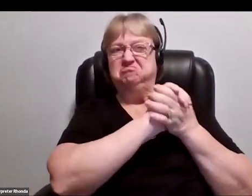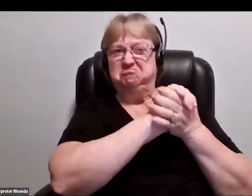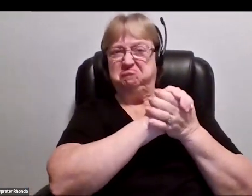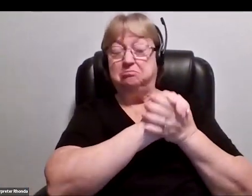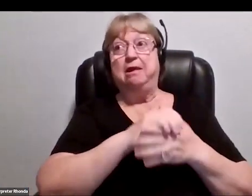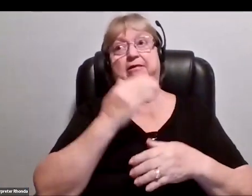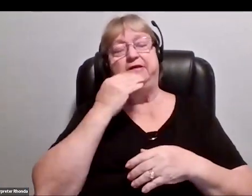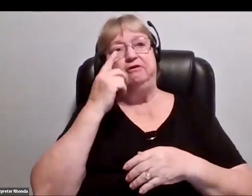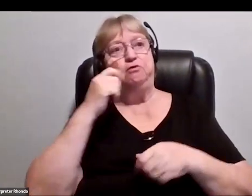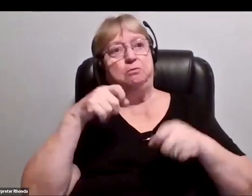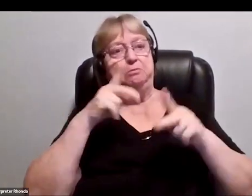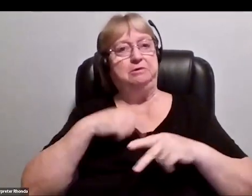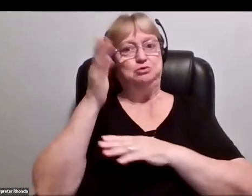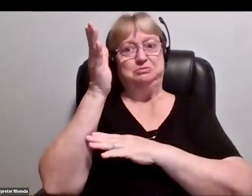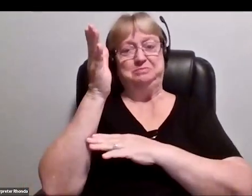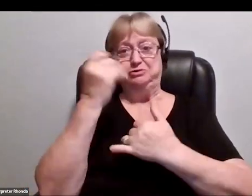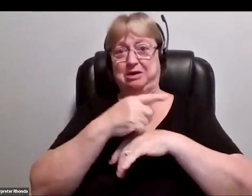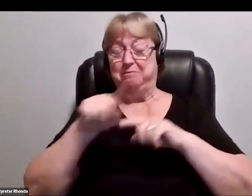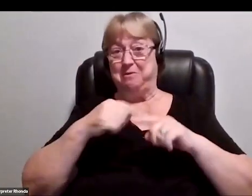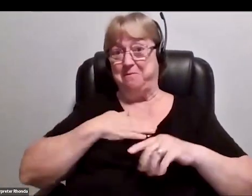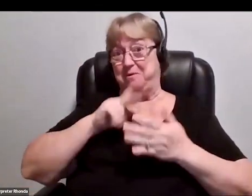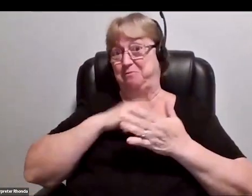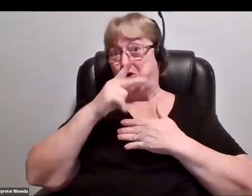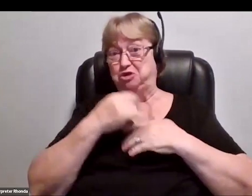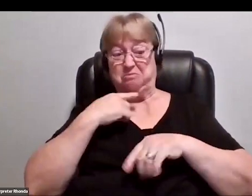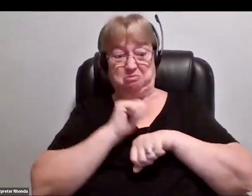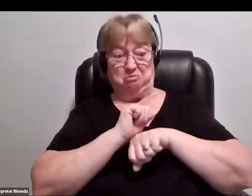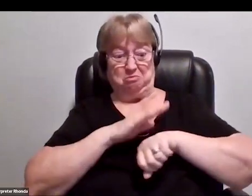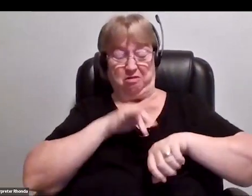about a project that I've been working on since 2017, I'm really passionate about.